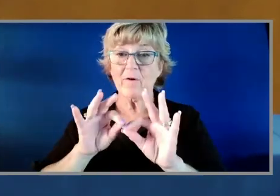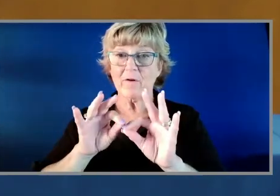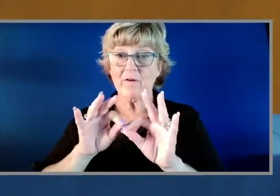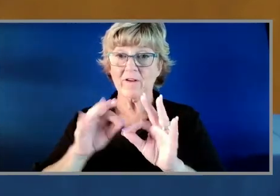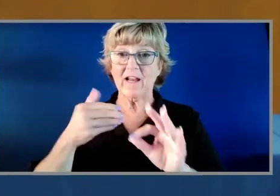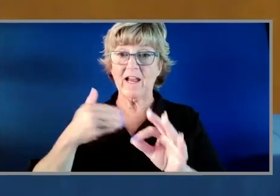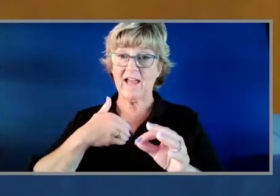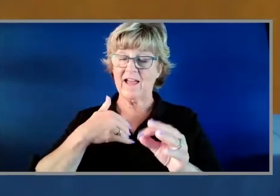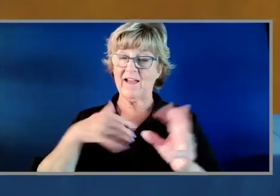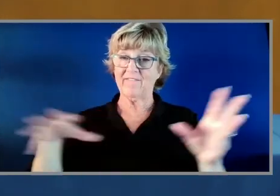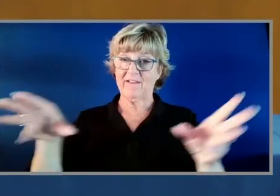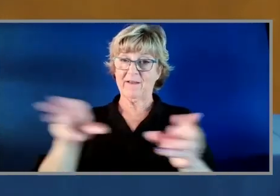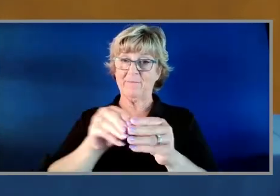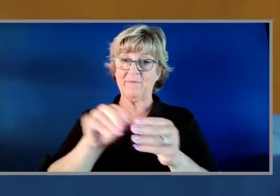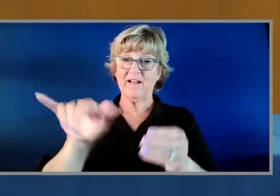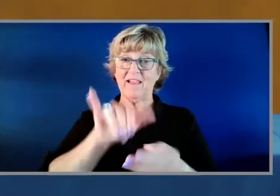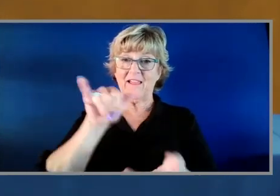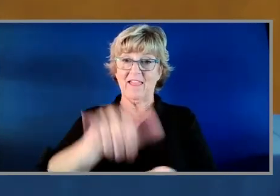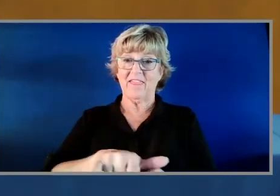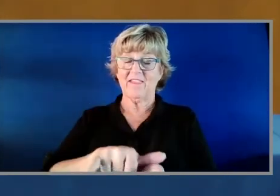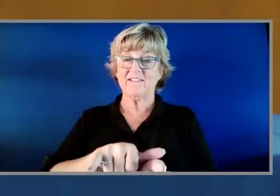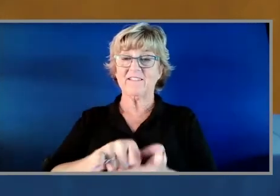Studio: Many there's a variety of reasons, but I think it's very, very important and that's why hearings like this evening,